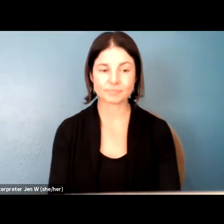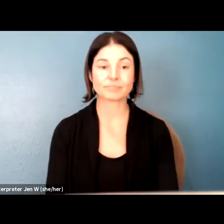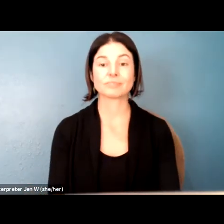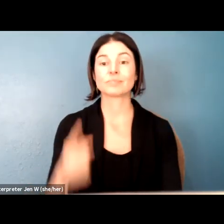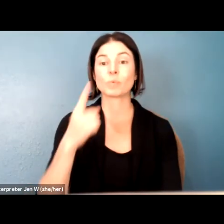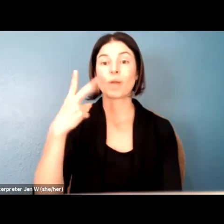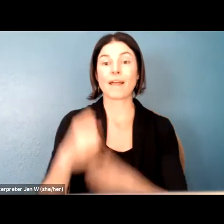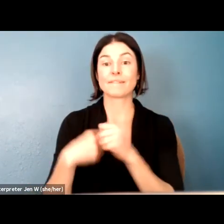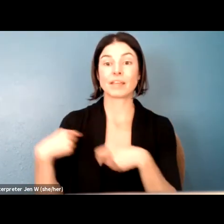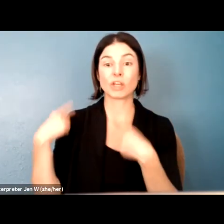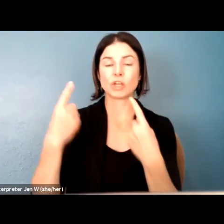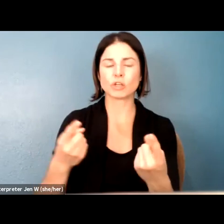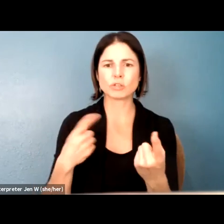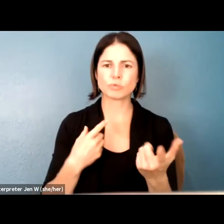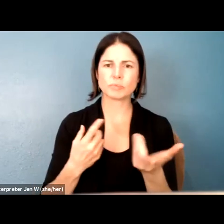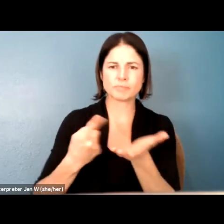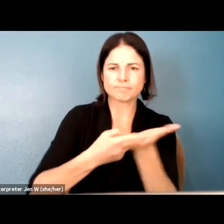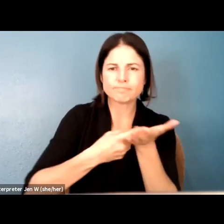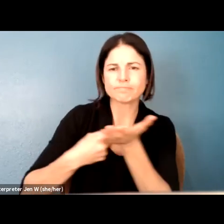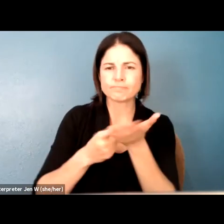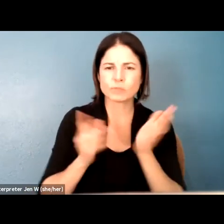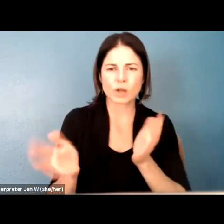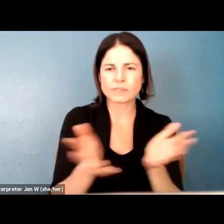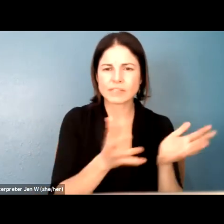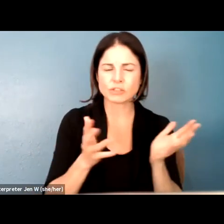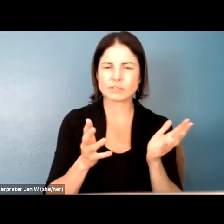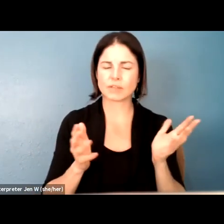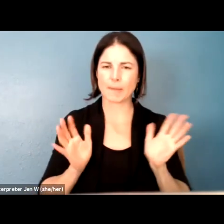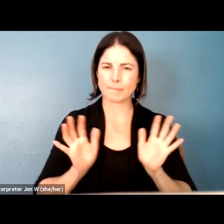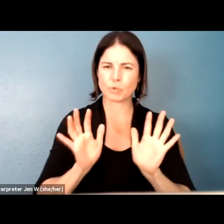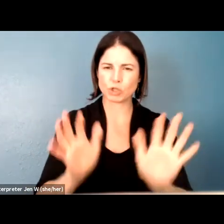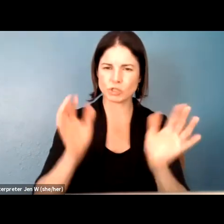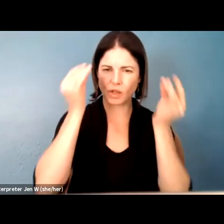generative conversations that push our thinking and are doing